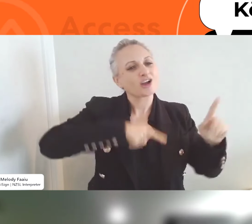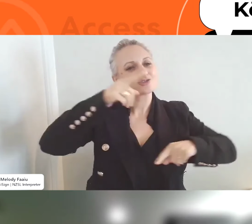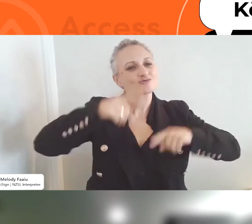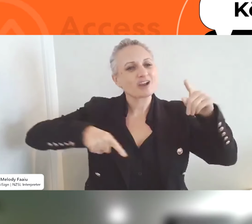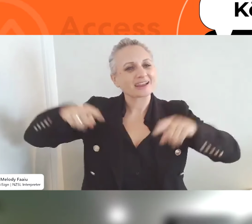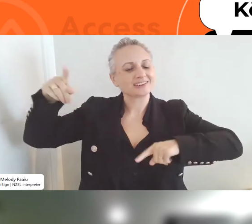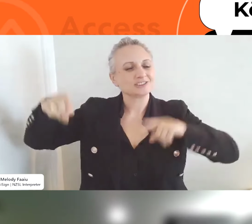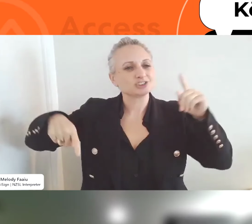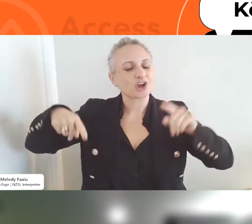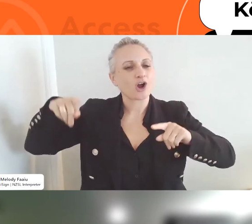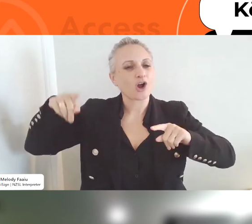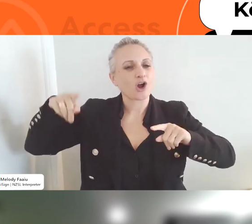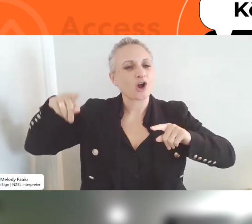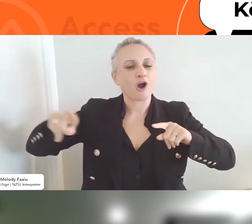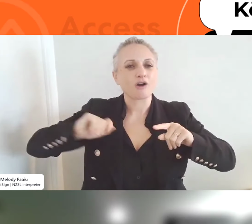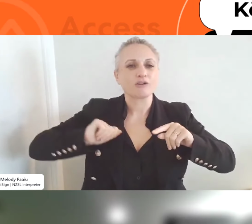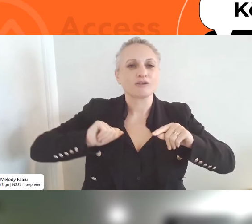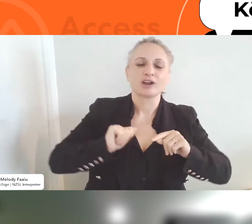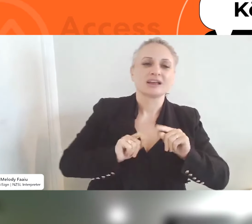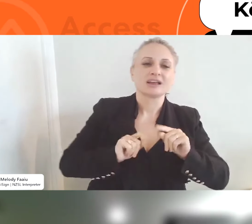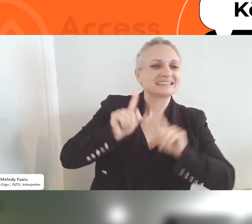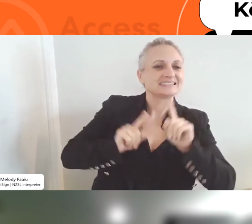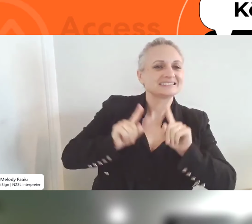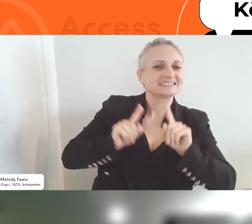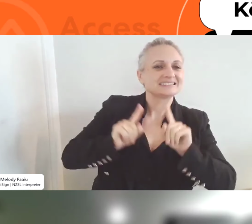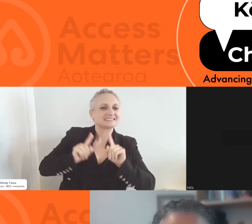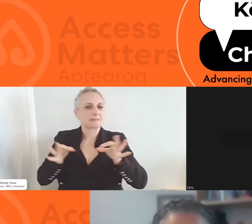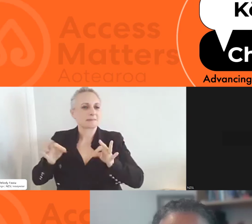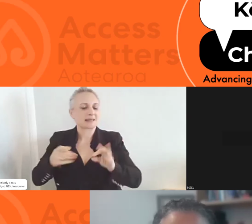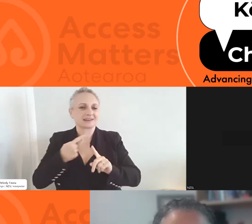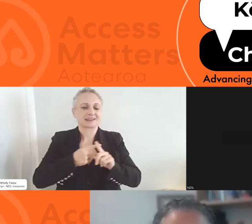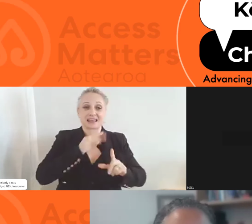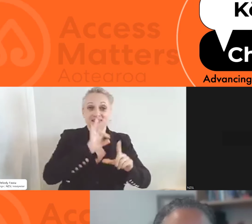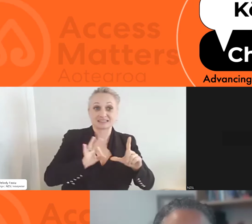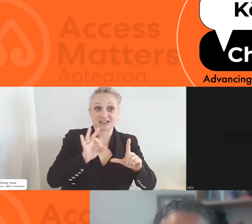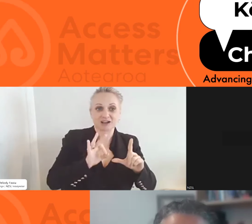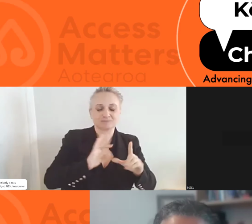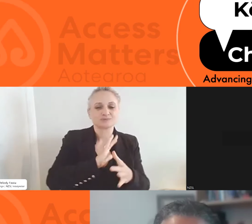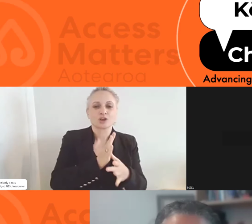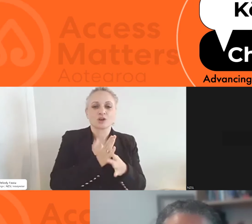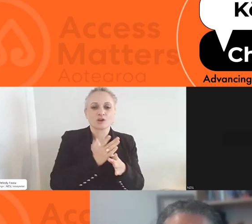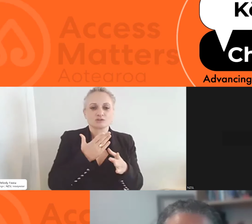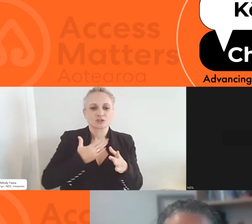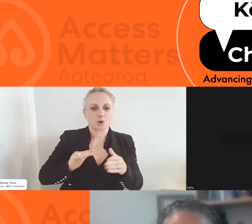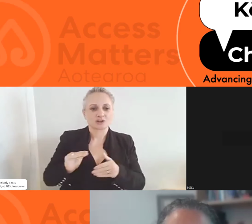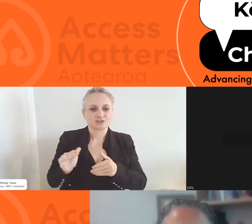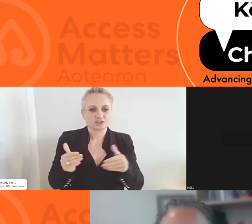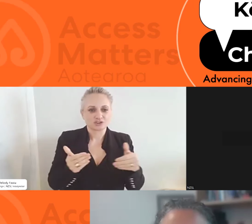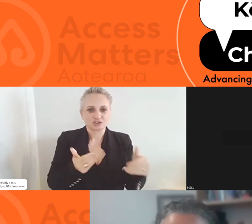and design. So I'd first like to introduce Thanh Nguyen and George